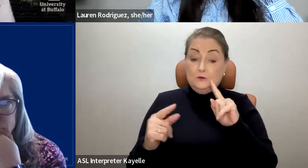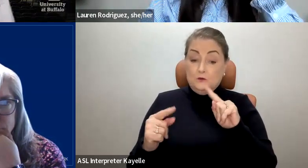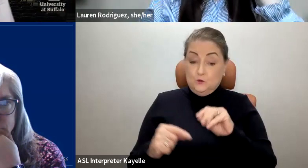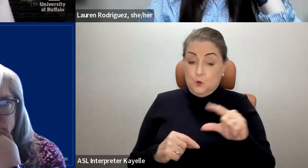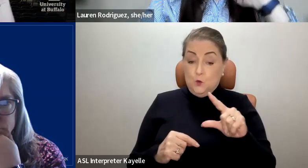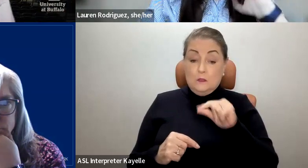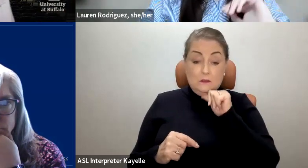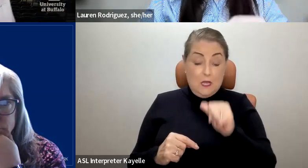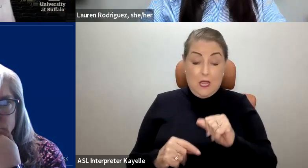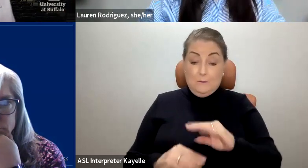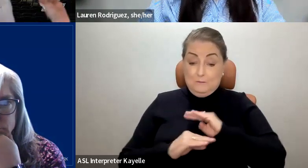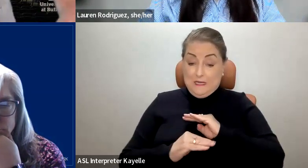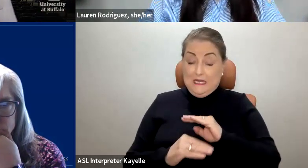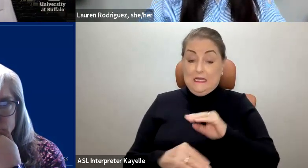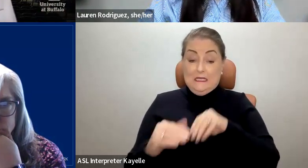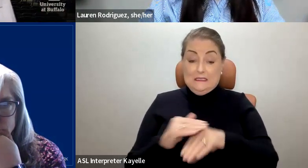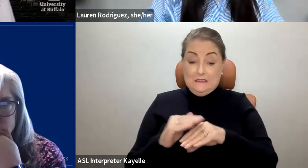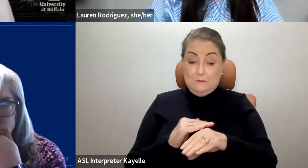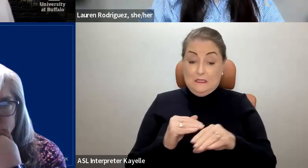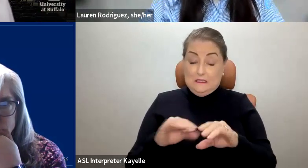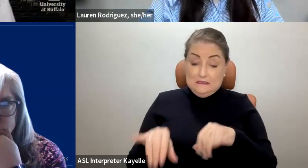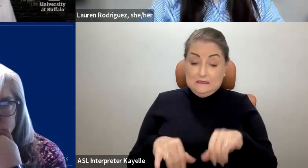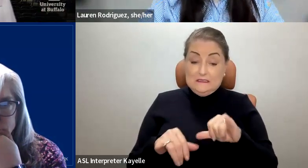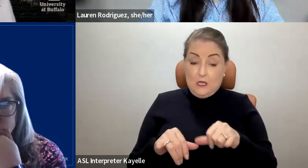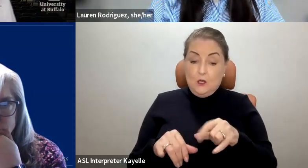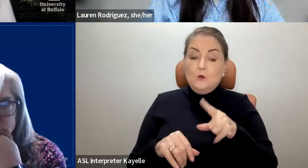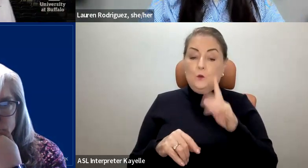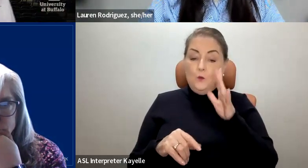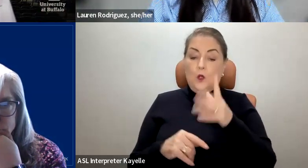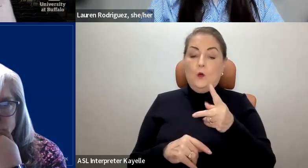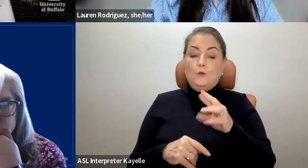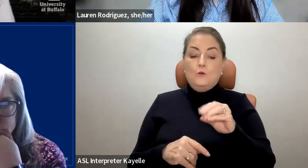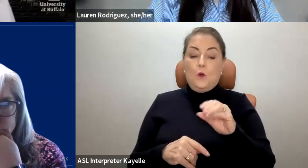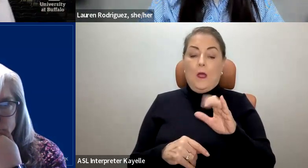provide proactively make available accommodations. So